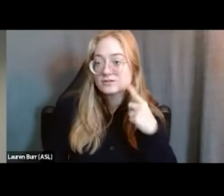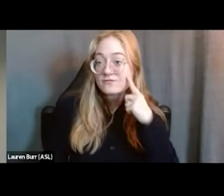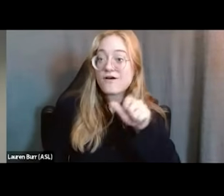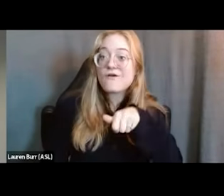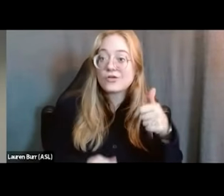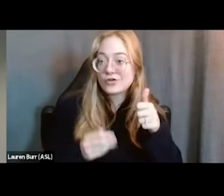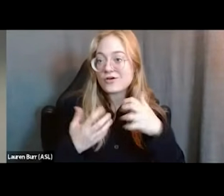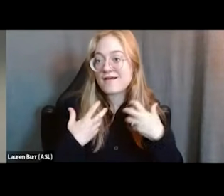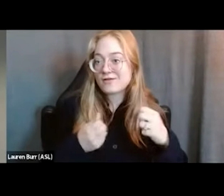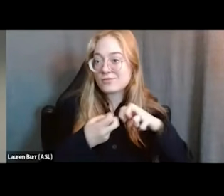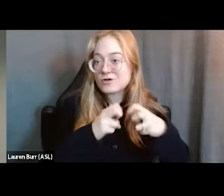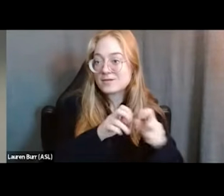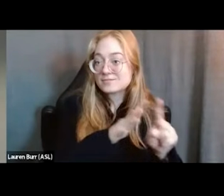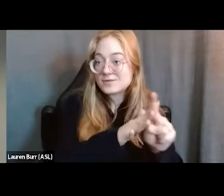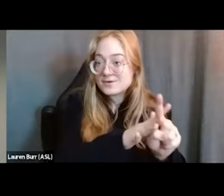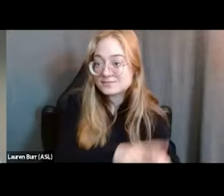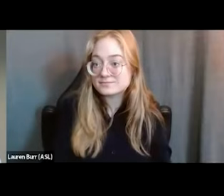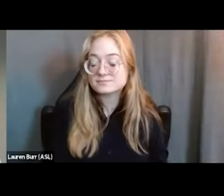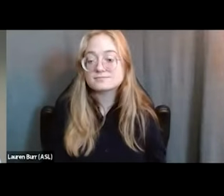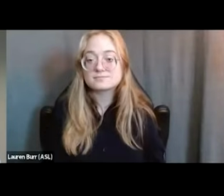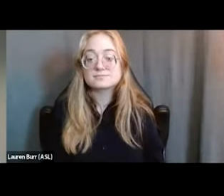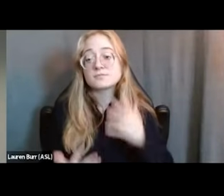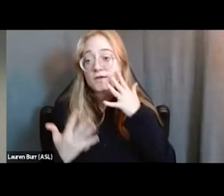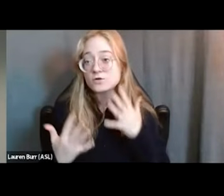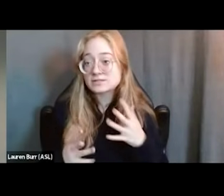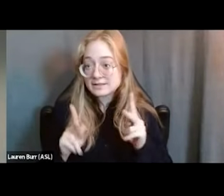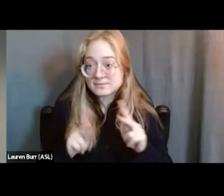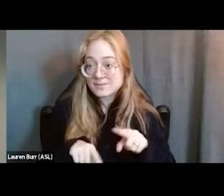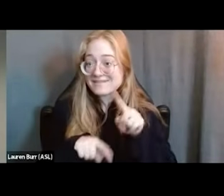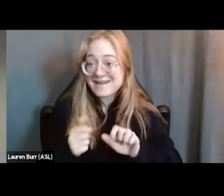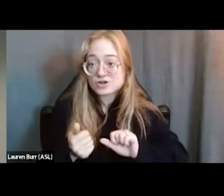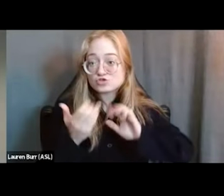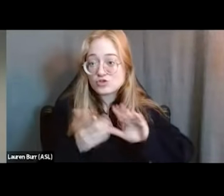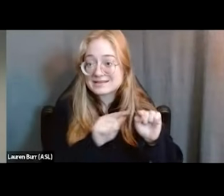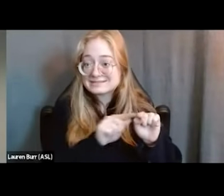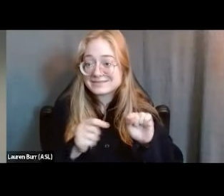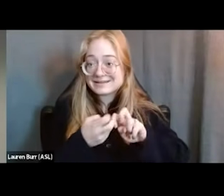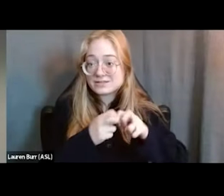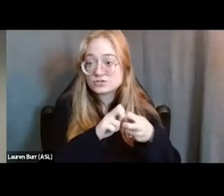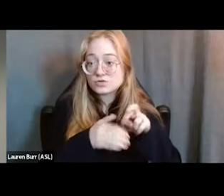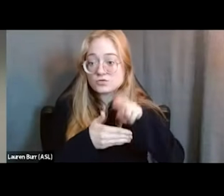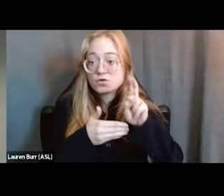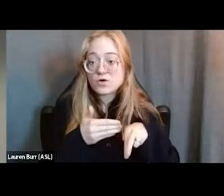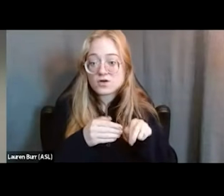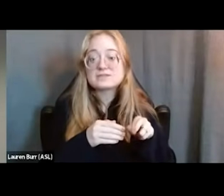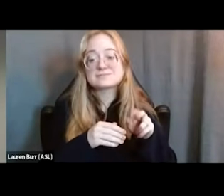Unfortunately, because we are unable or when folks are unable to address those issues that often results in them needing institutionalization